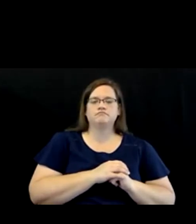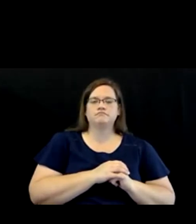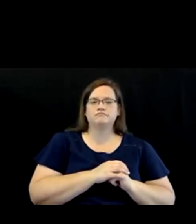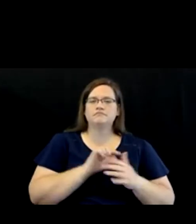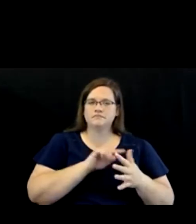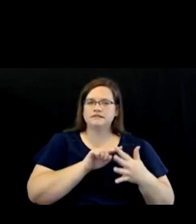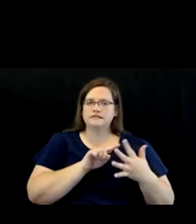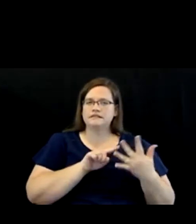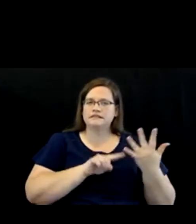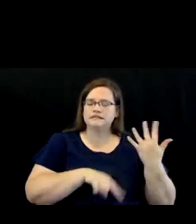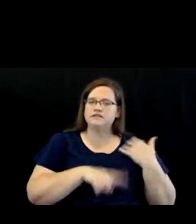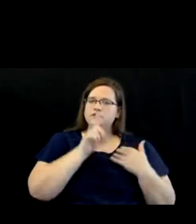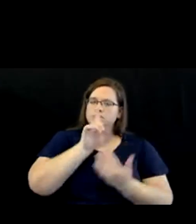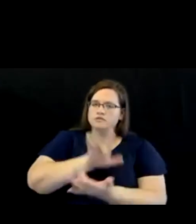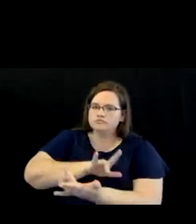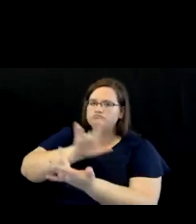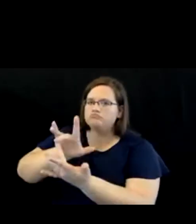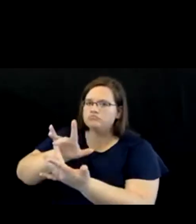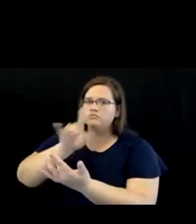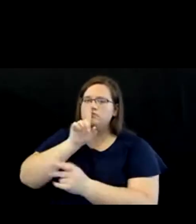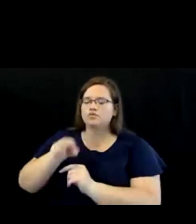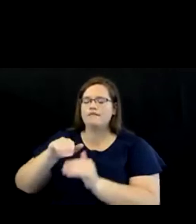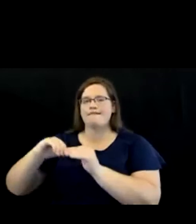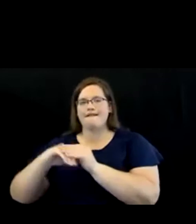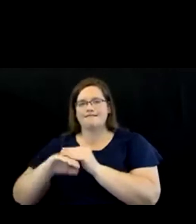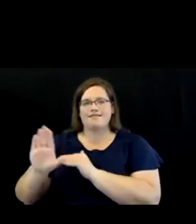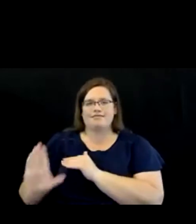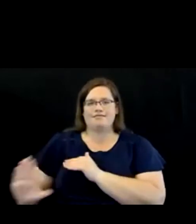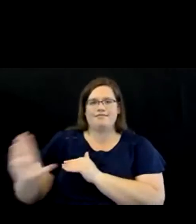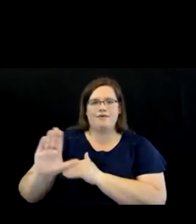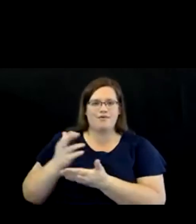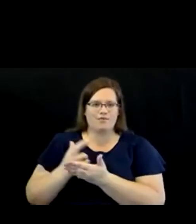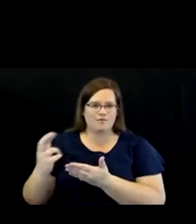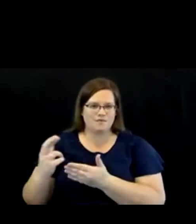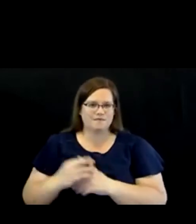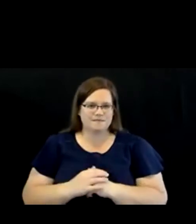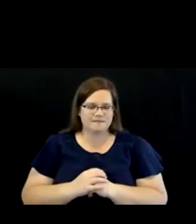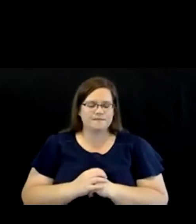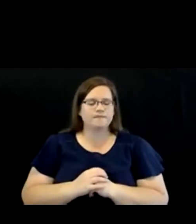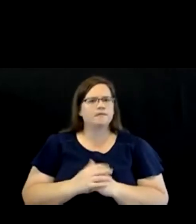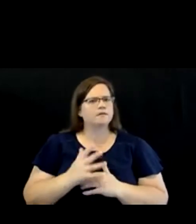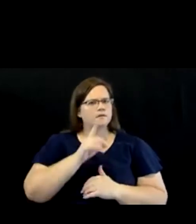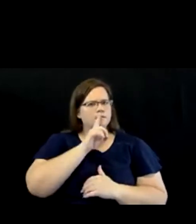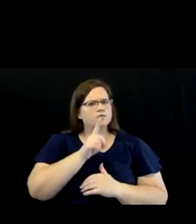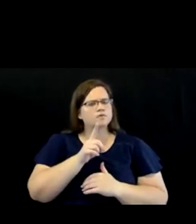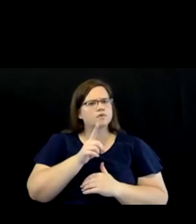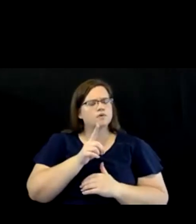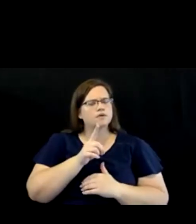to really reach out and make sure people can access their resources. One of the things I want to make sure I spend some time talking about today